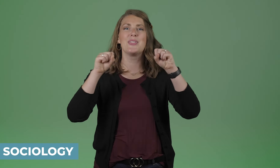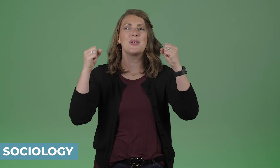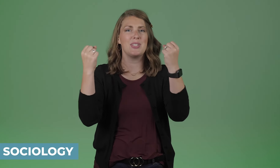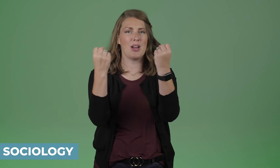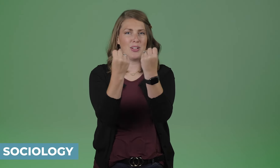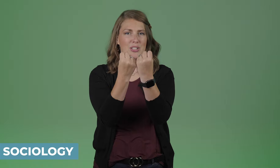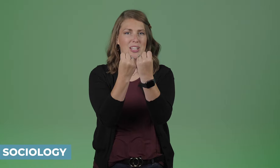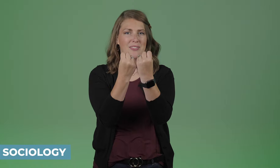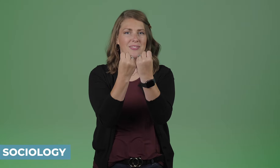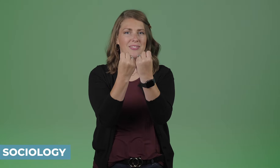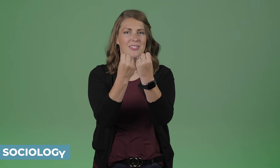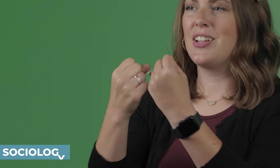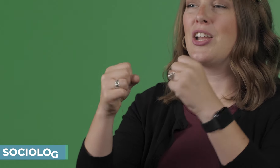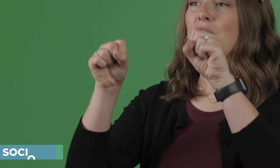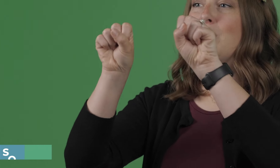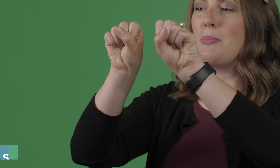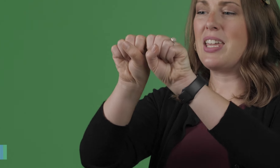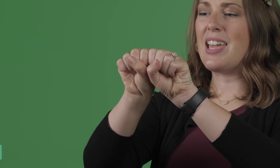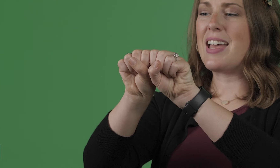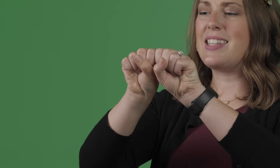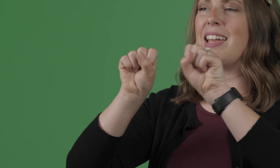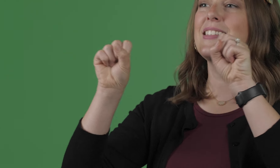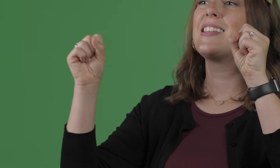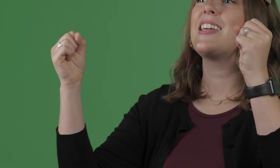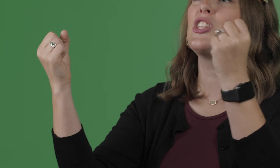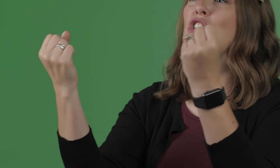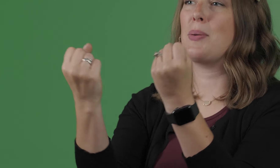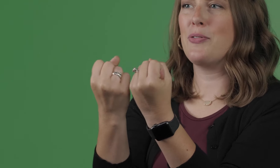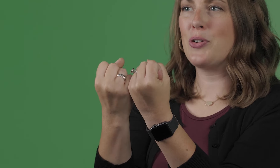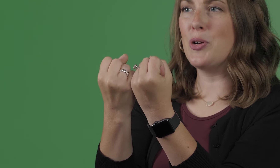SOCIOLOGY You're making "S" hands in the shape of a group.